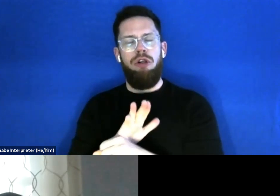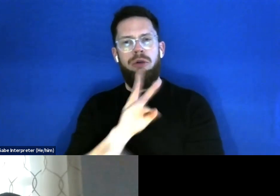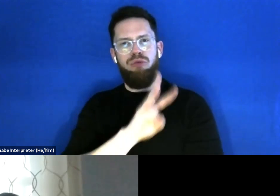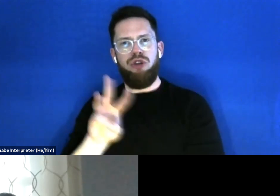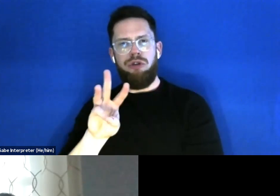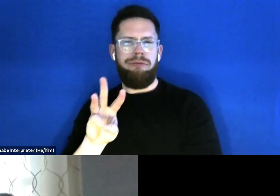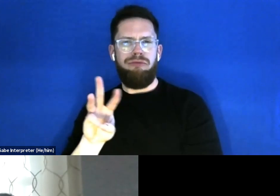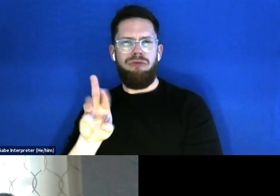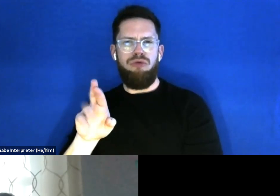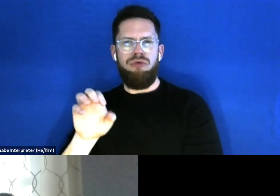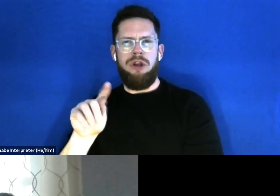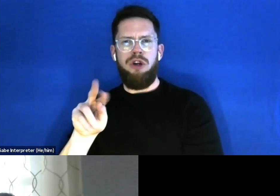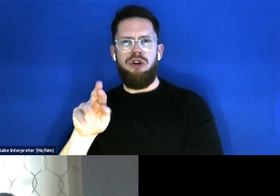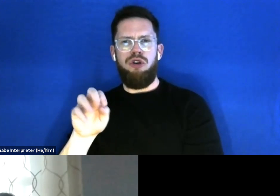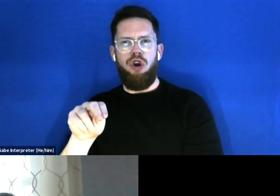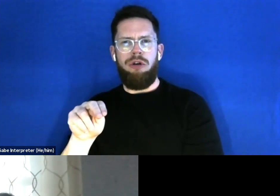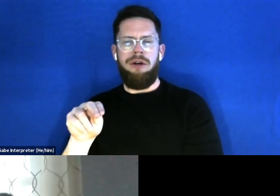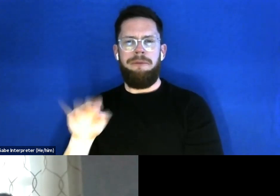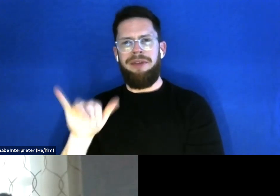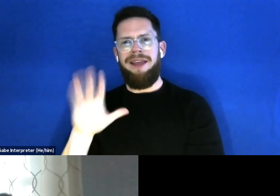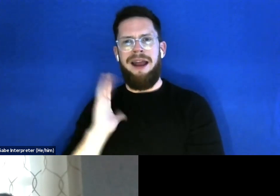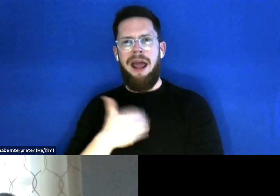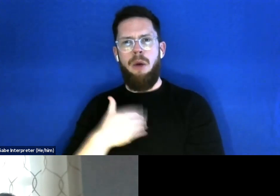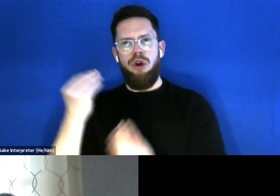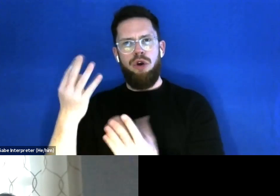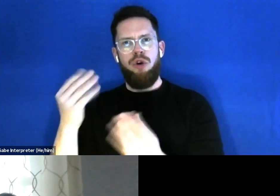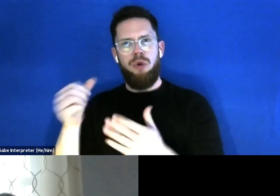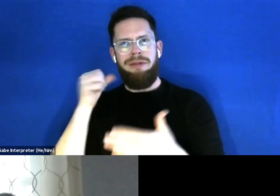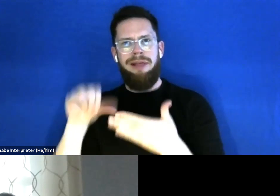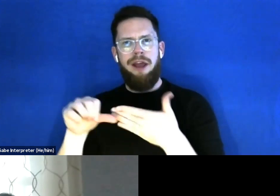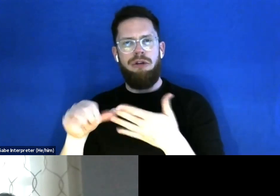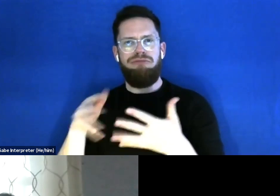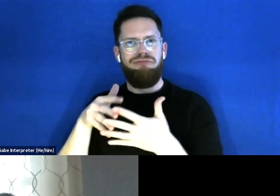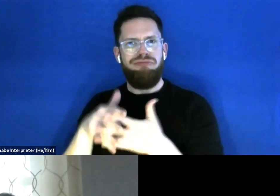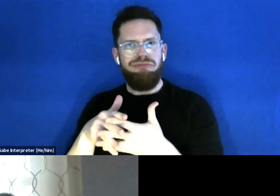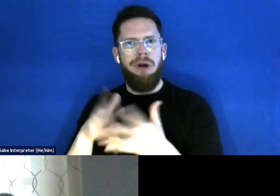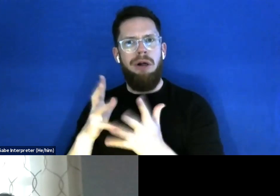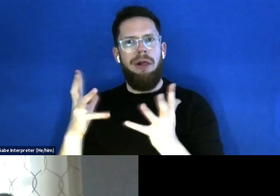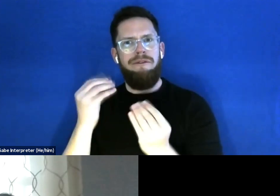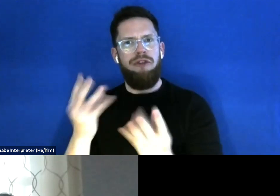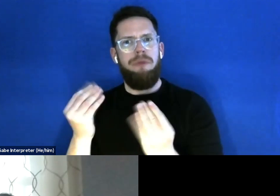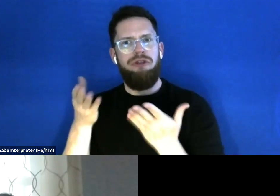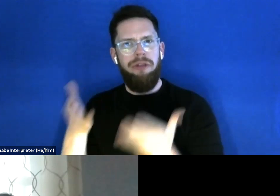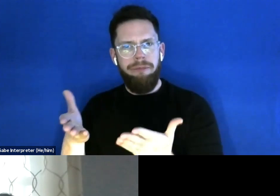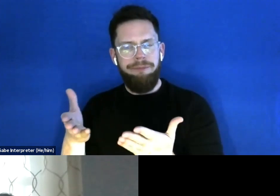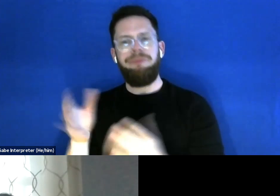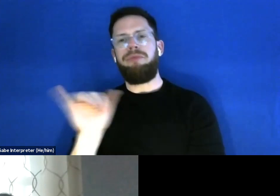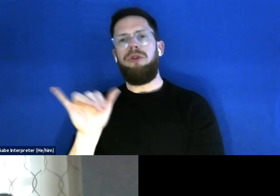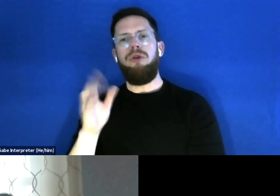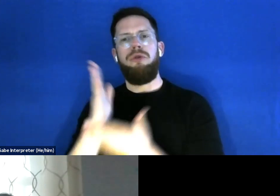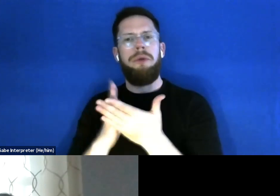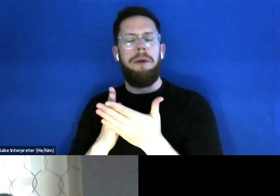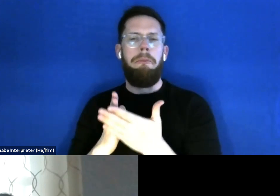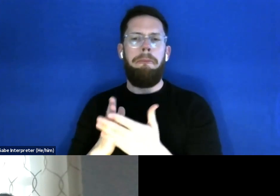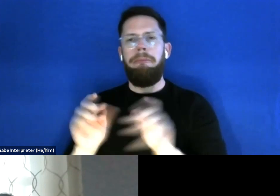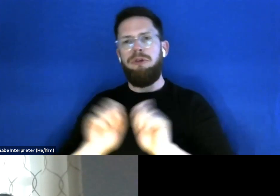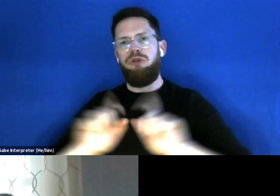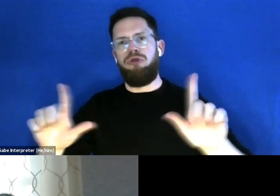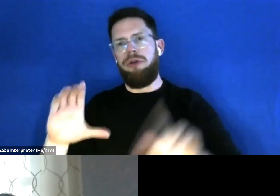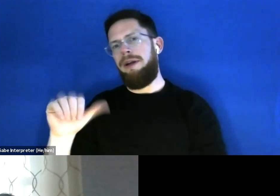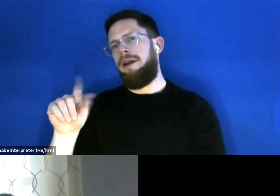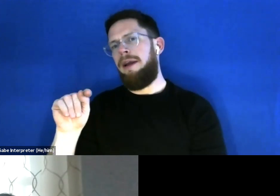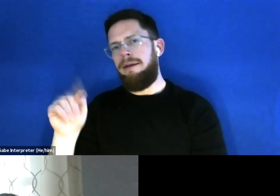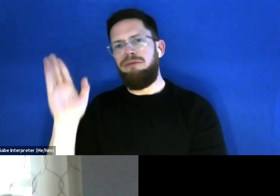Ethan Dolleman: sort of where our newsletter is embedded on that has a lot of that information in it as well, and also sort of broken down some screen cast presentations and things for students and families so.